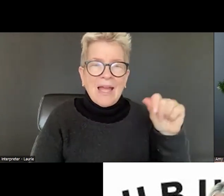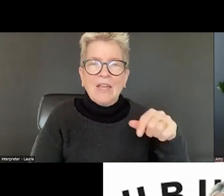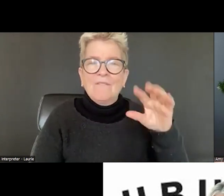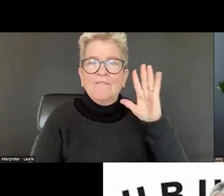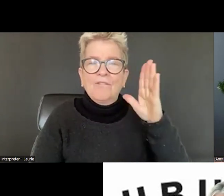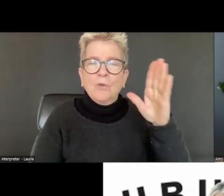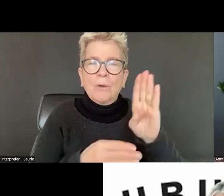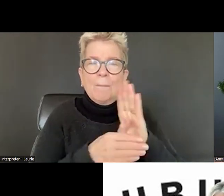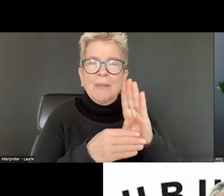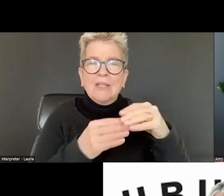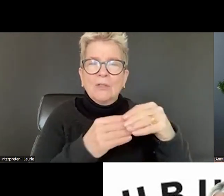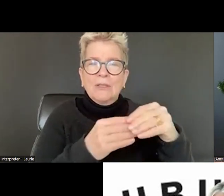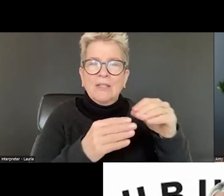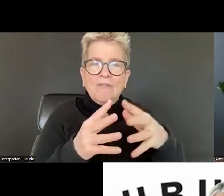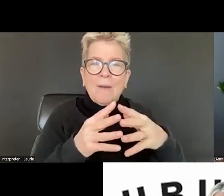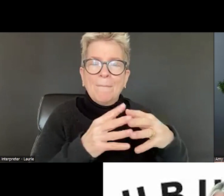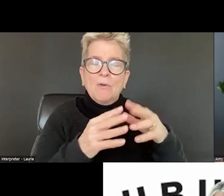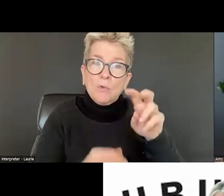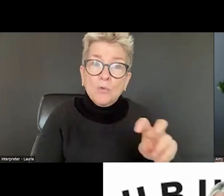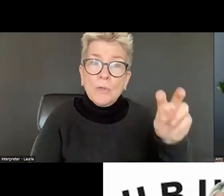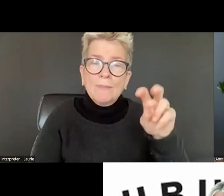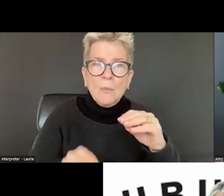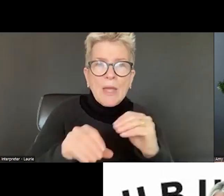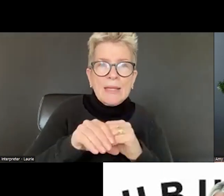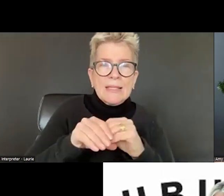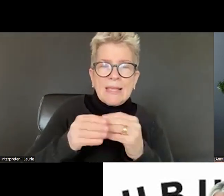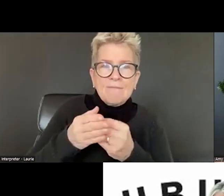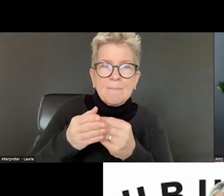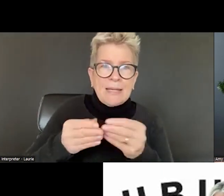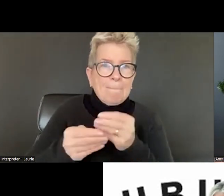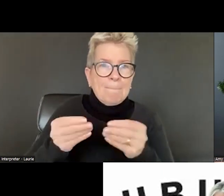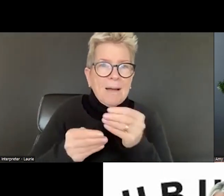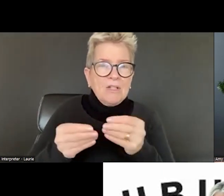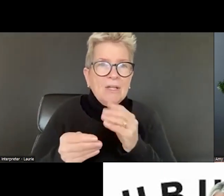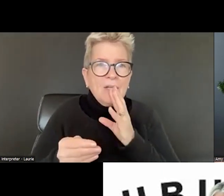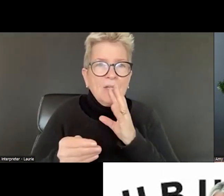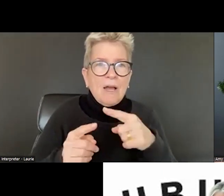we went on trips and we had to save money and budget and talk about what that looked like I